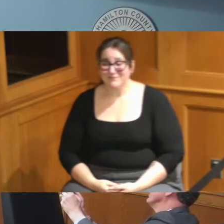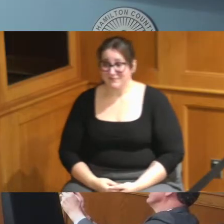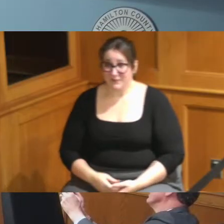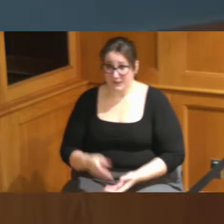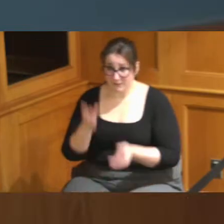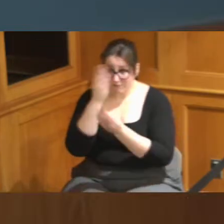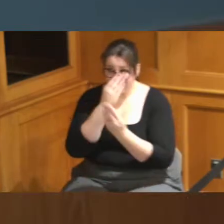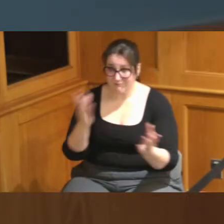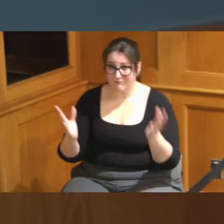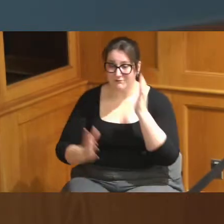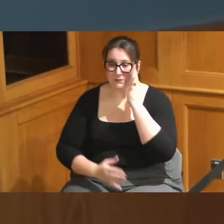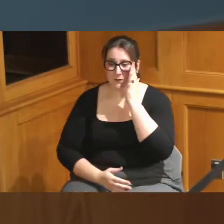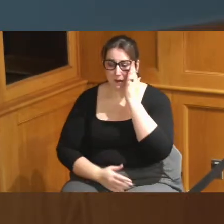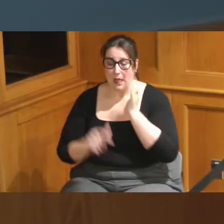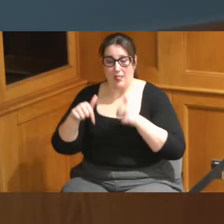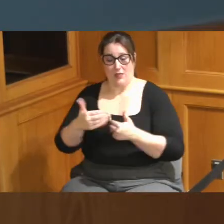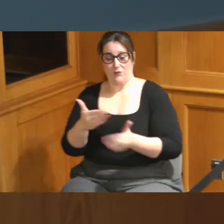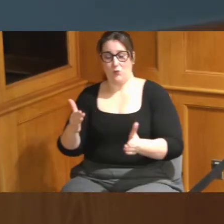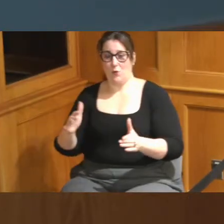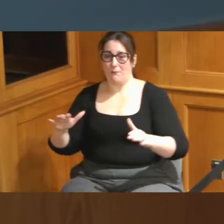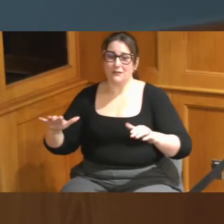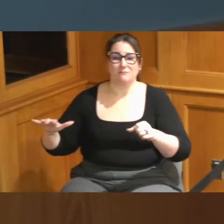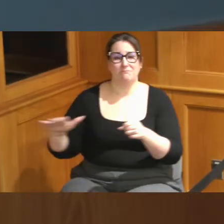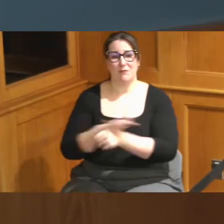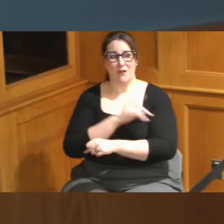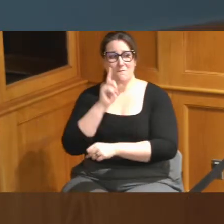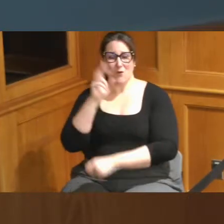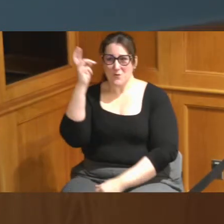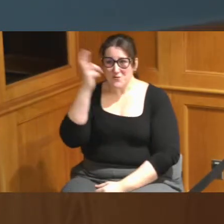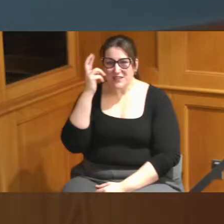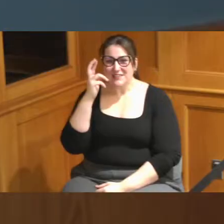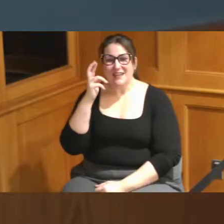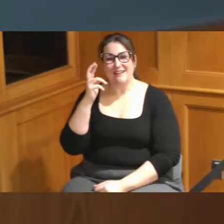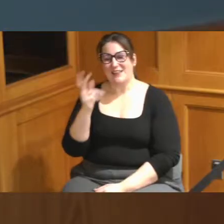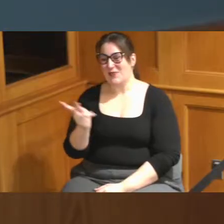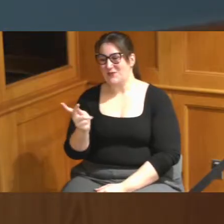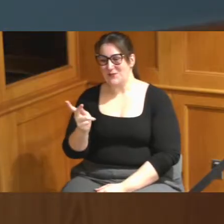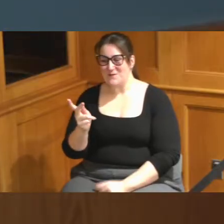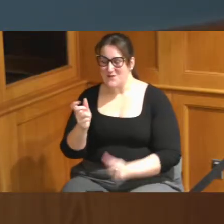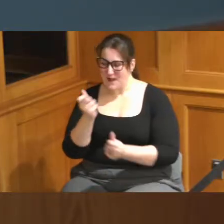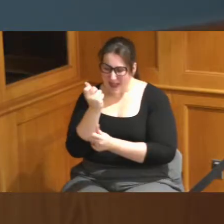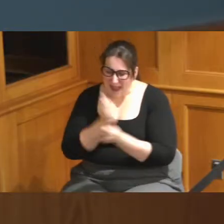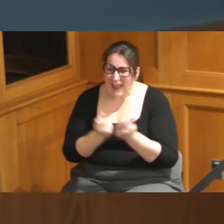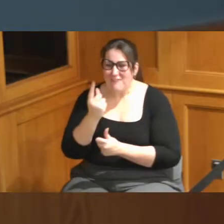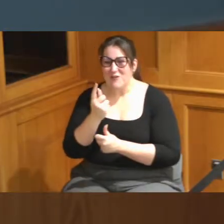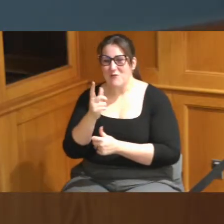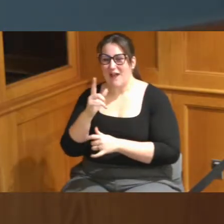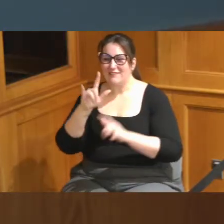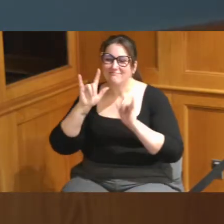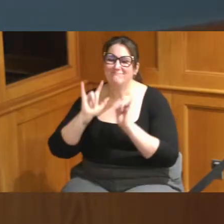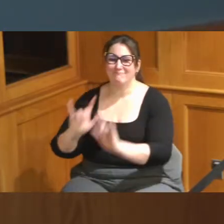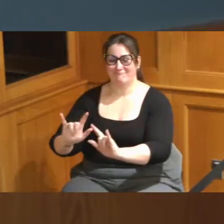you, this room is packed for a reason. You are well loved by everybody you come in contact with.